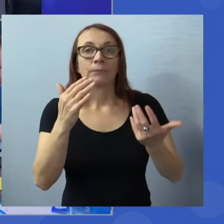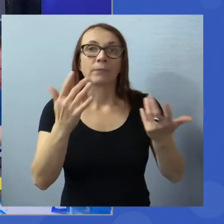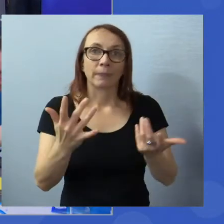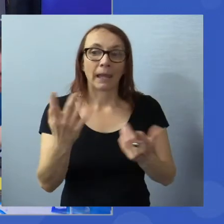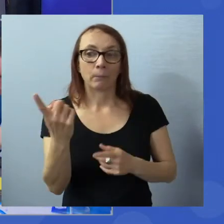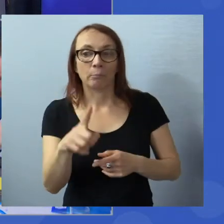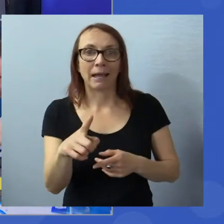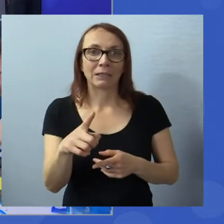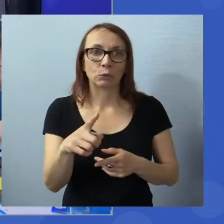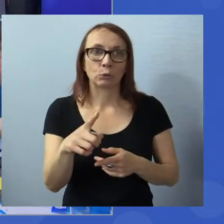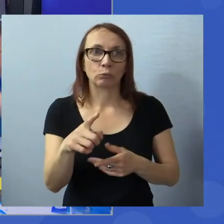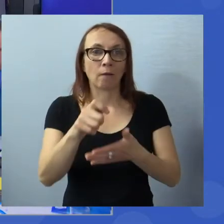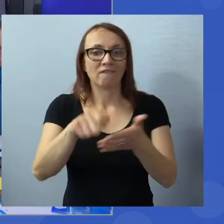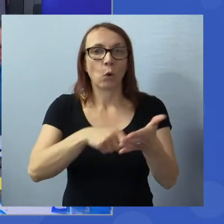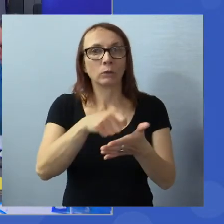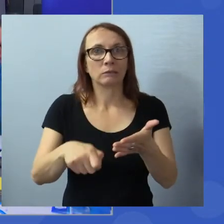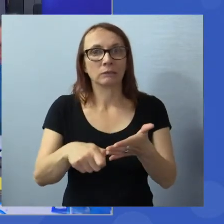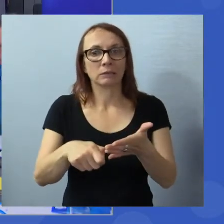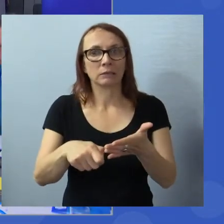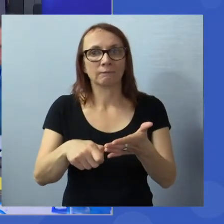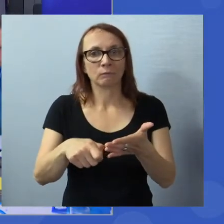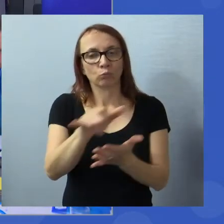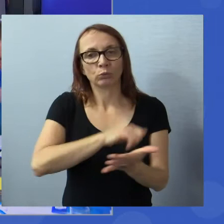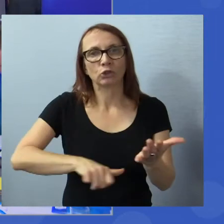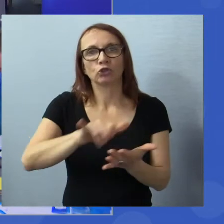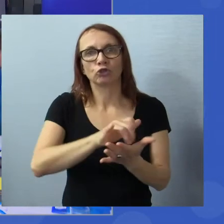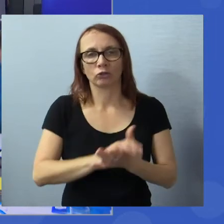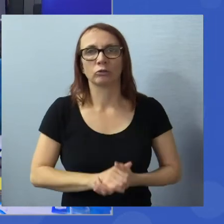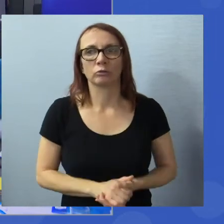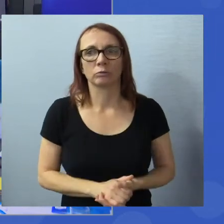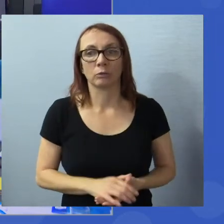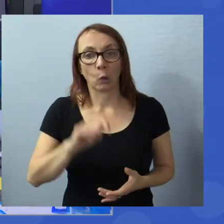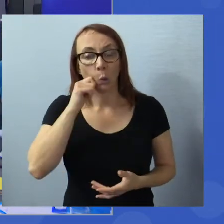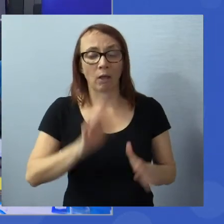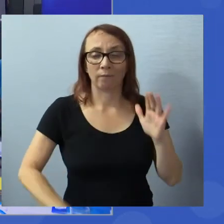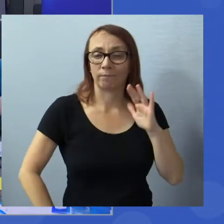register support for those and we're gonna go across all 14 first and then